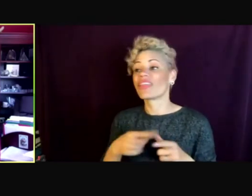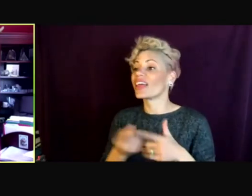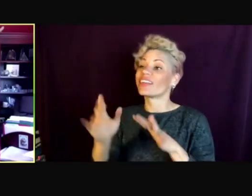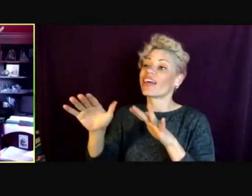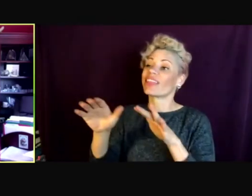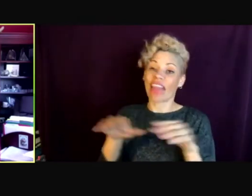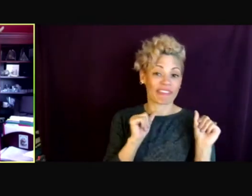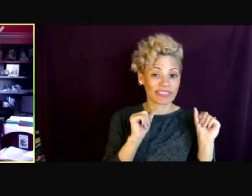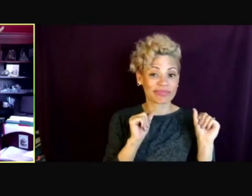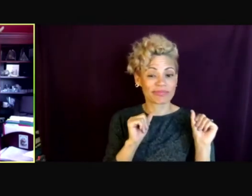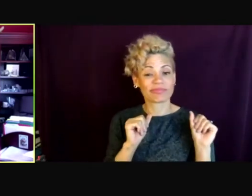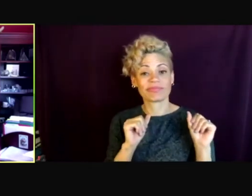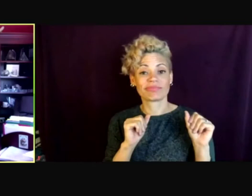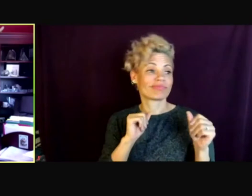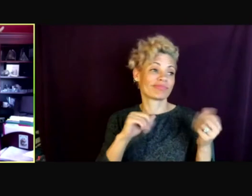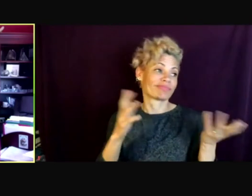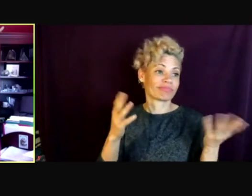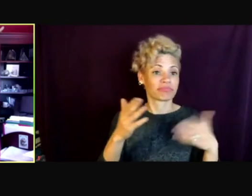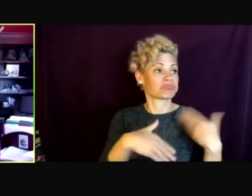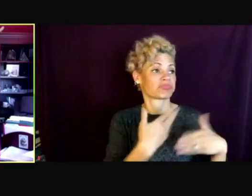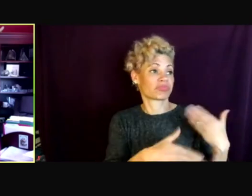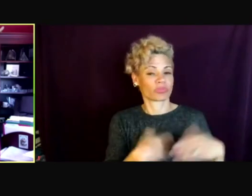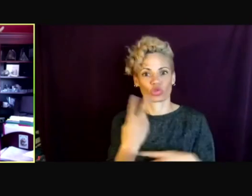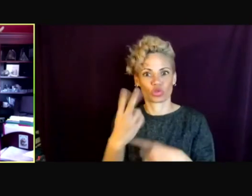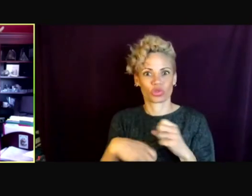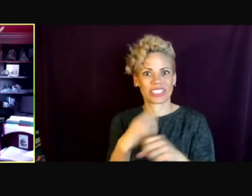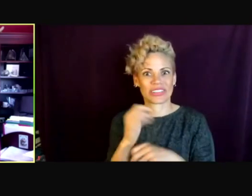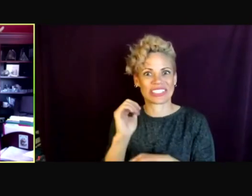Two years later, Canon law was changed